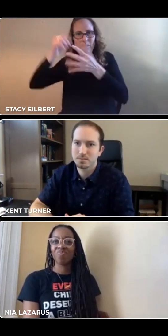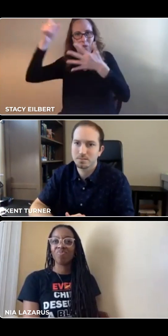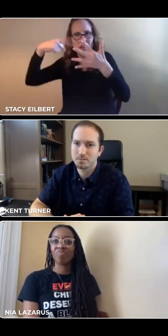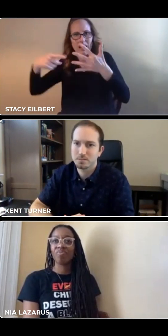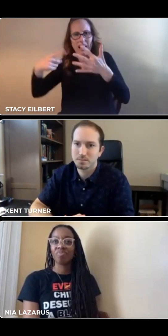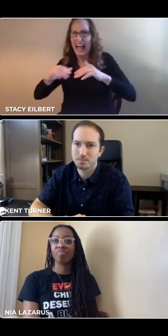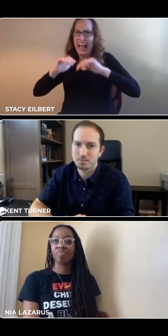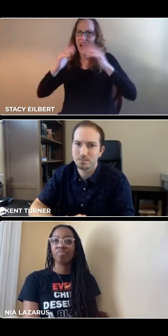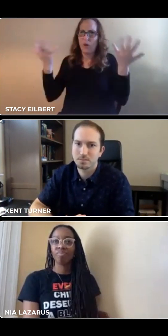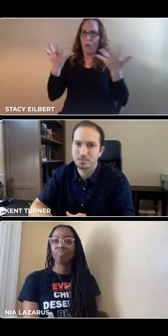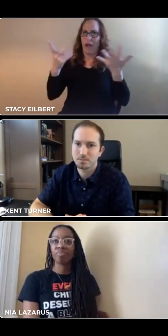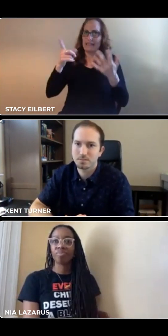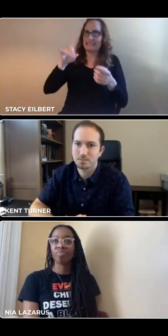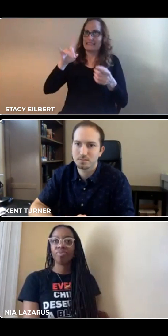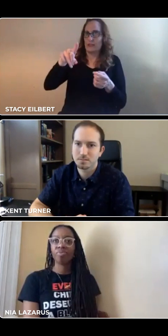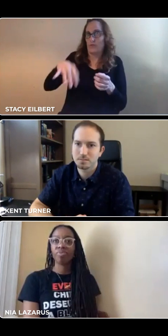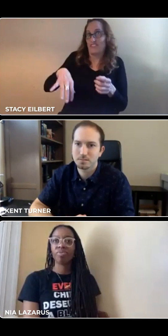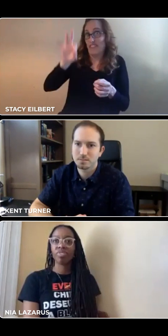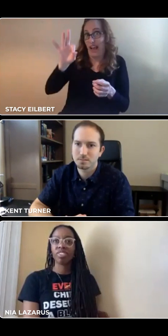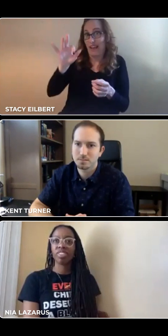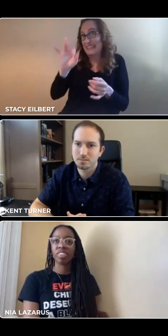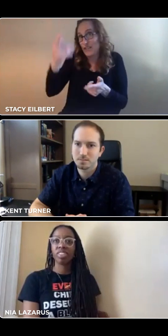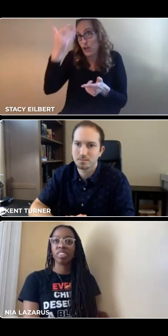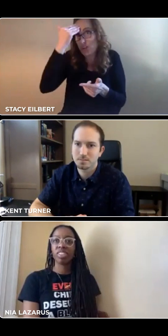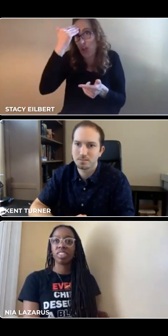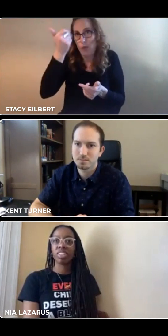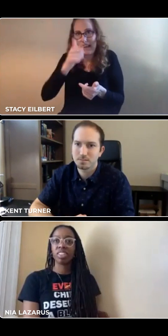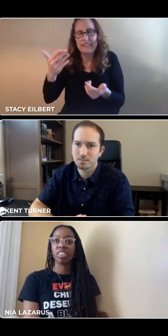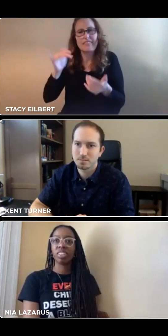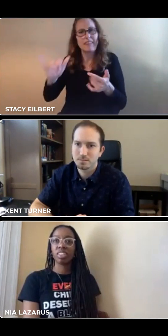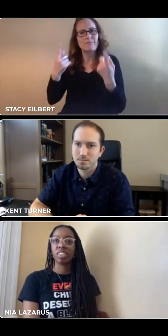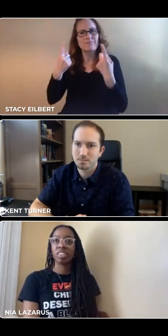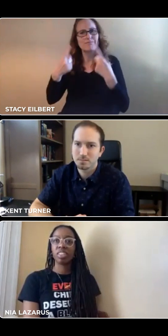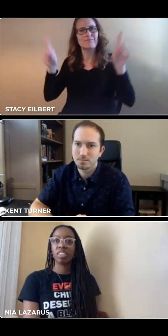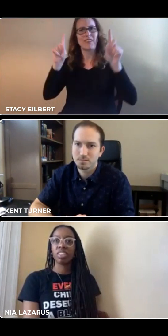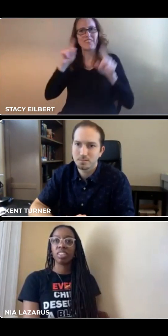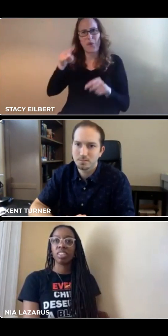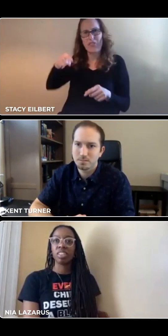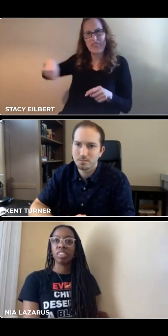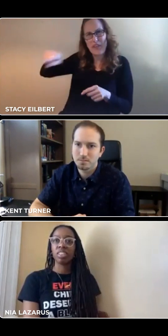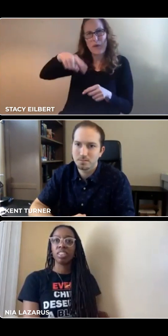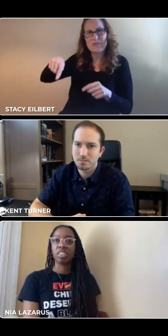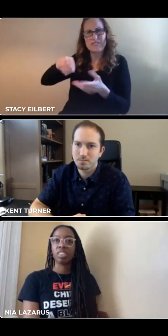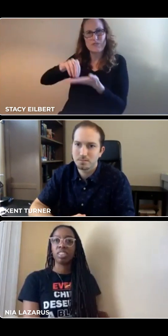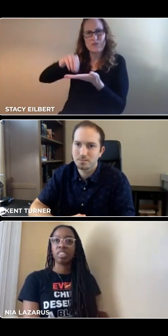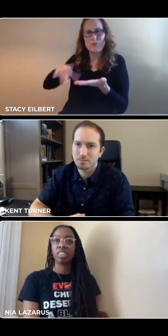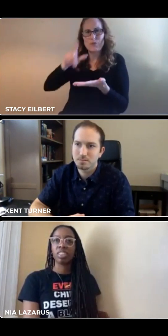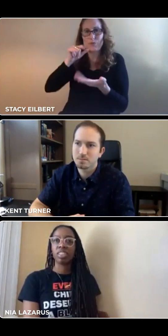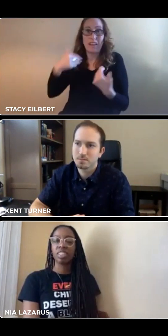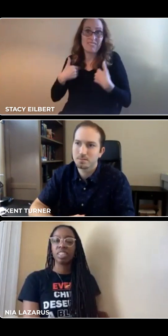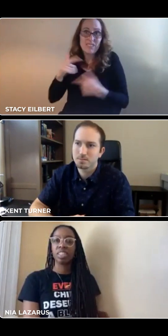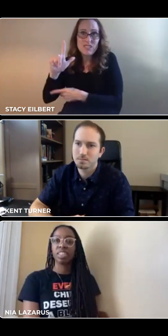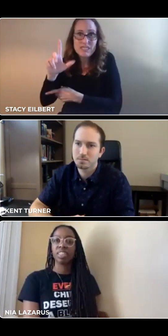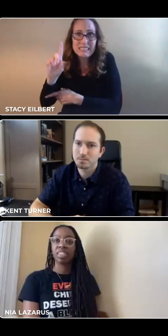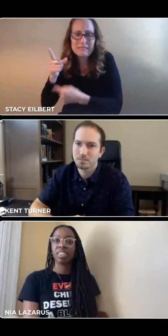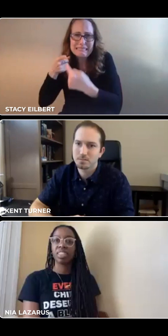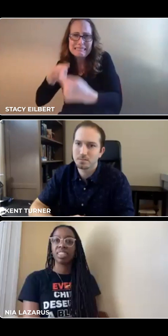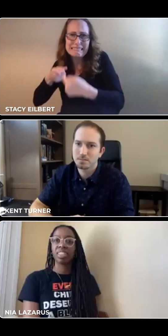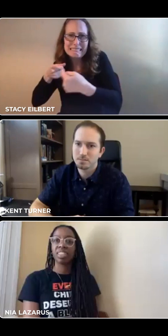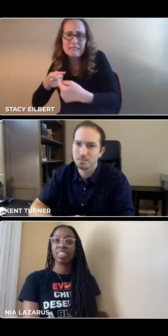learning, they need even more support. So, I want to ask if you have found anything that